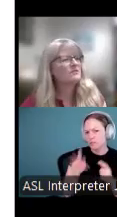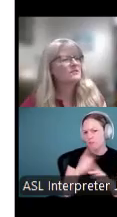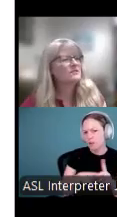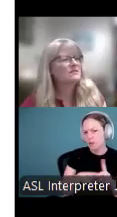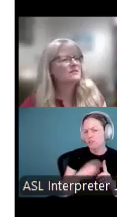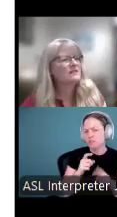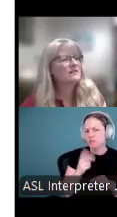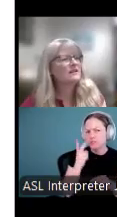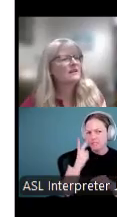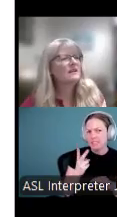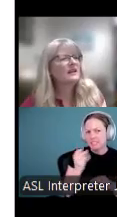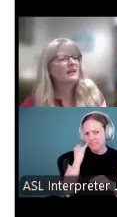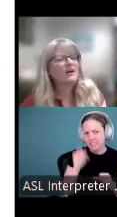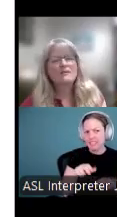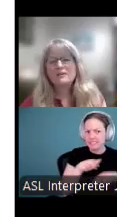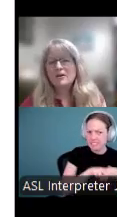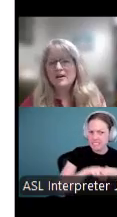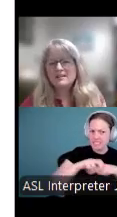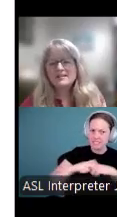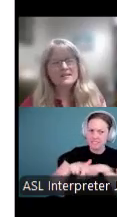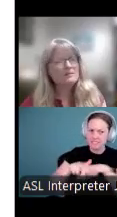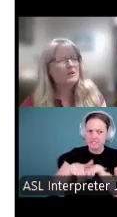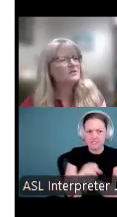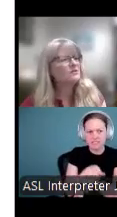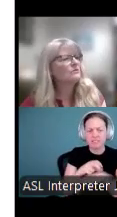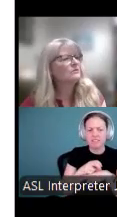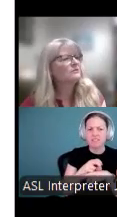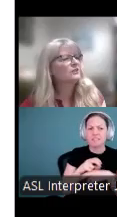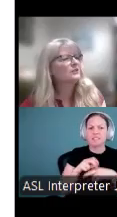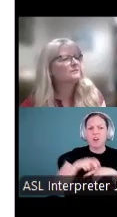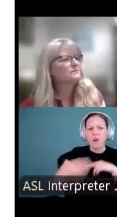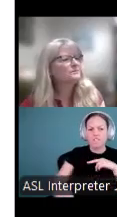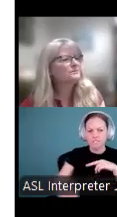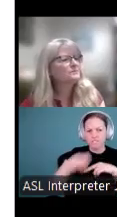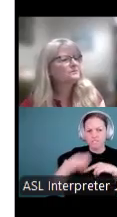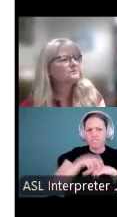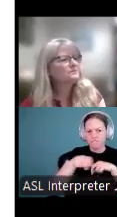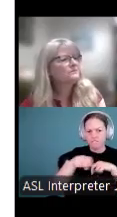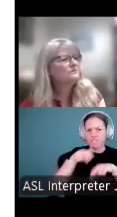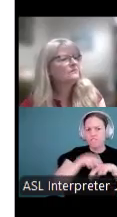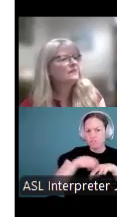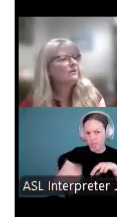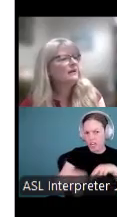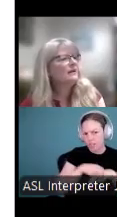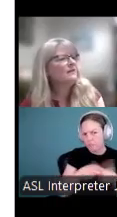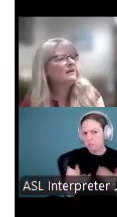surfaces and get off and on a small stool or chair, okay, and